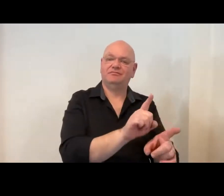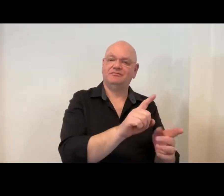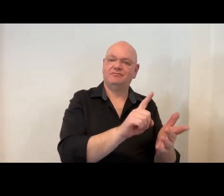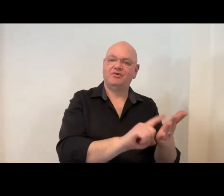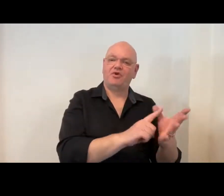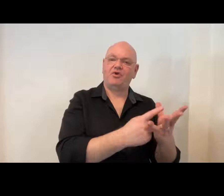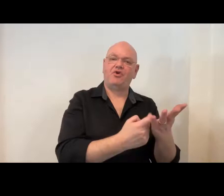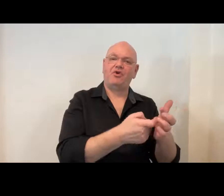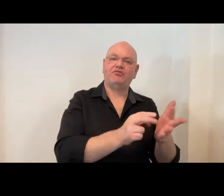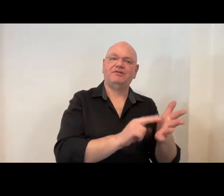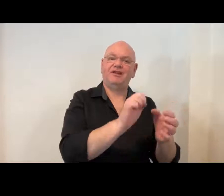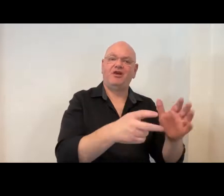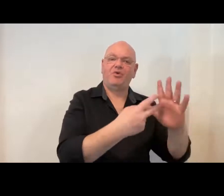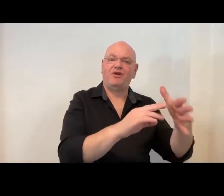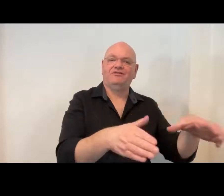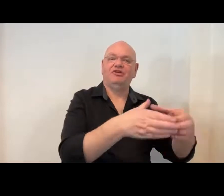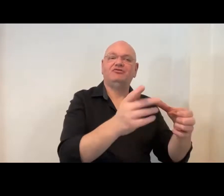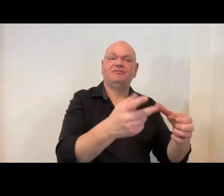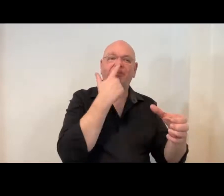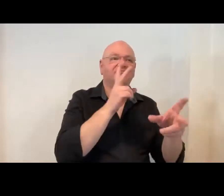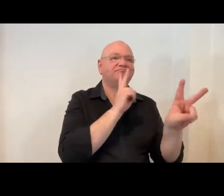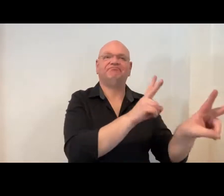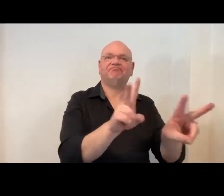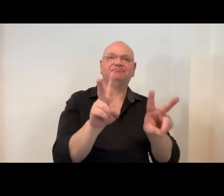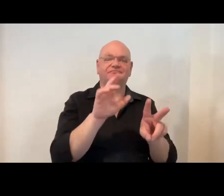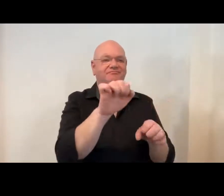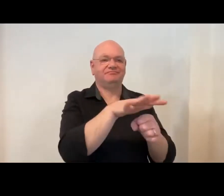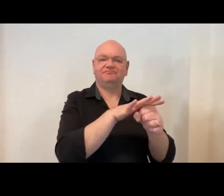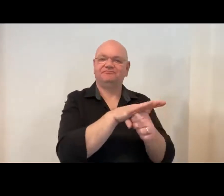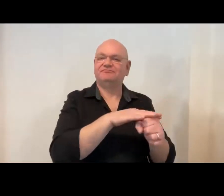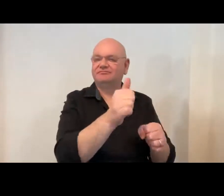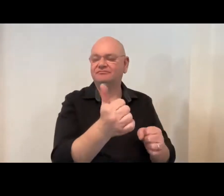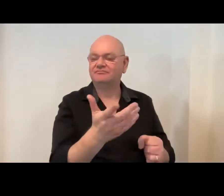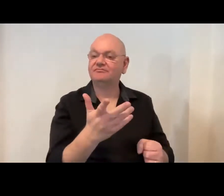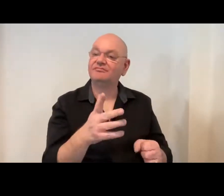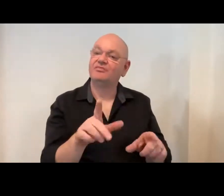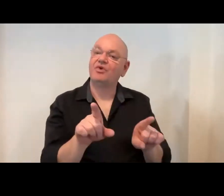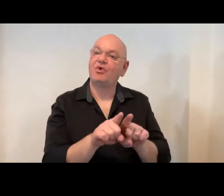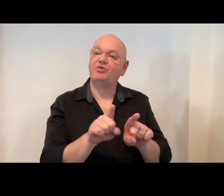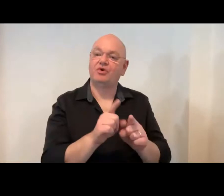programme. There is lots going on. We're working on cementing our partnerships and building our consortiums.